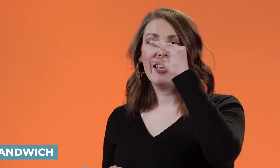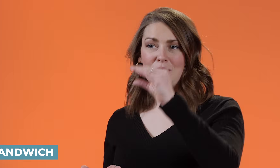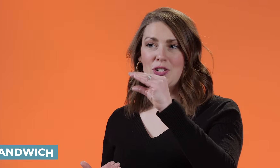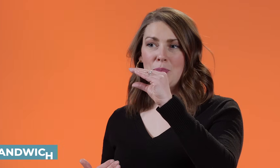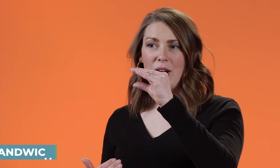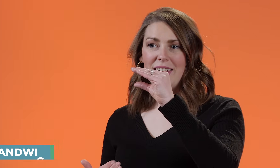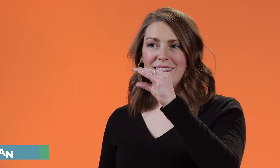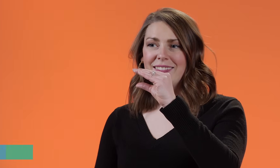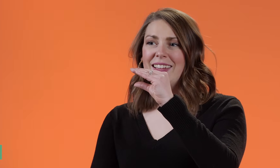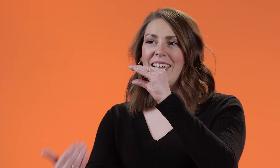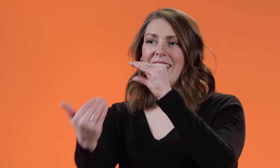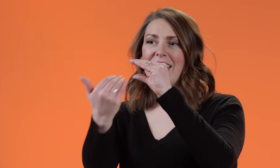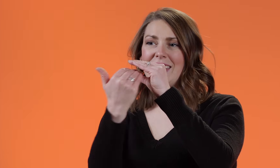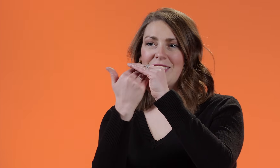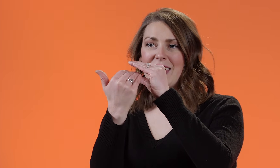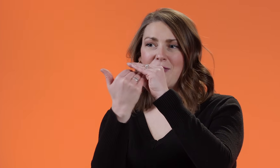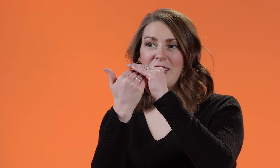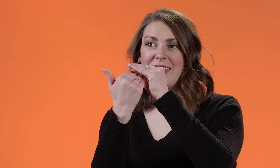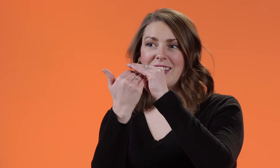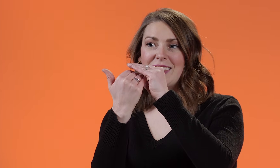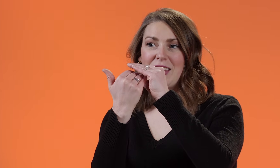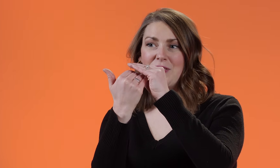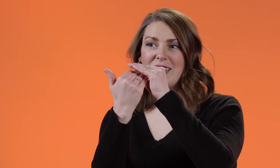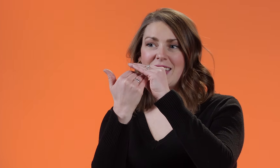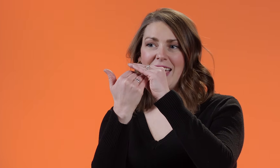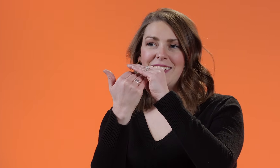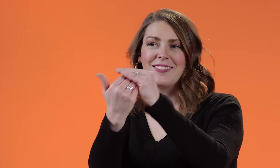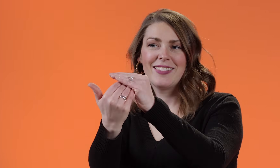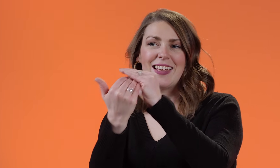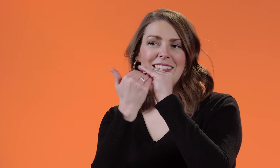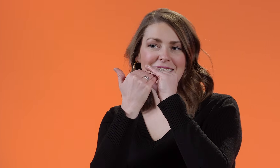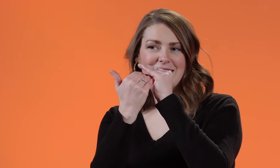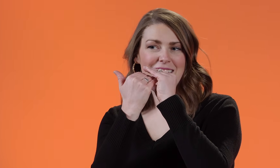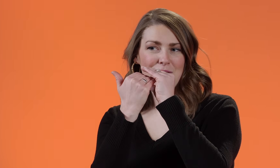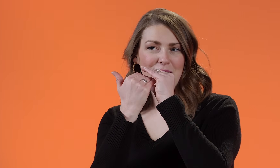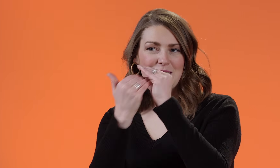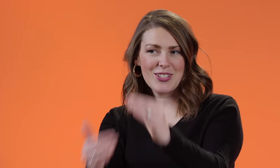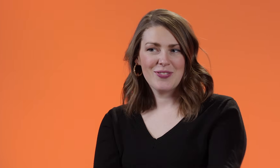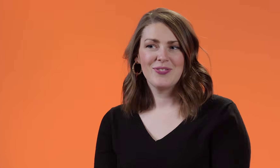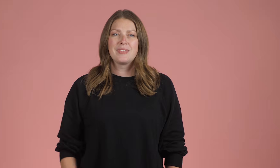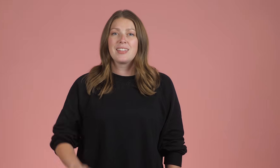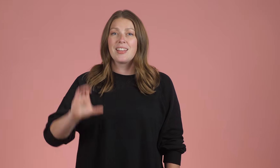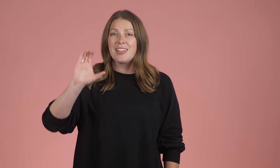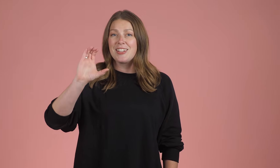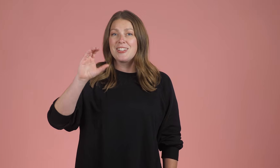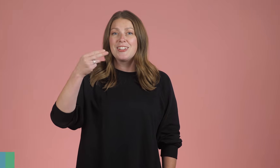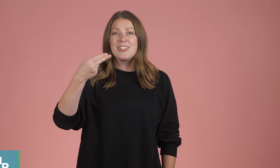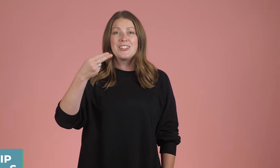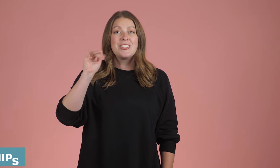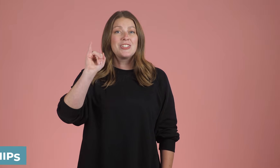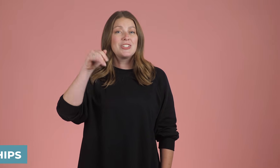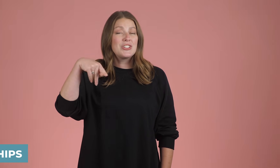Here's your bread and here's everything that's stuffed inside. Sandwich.